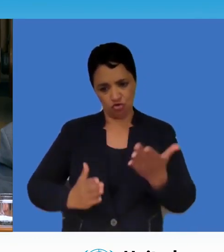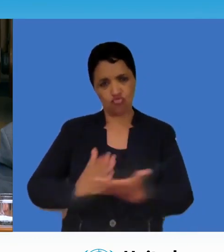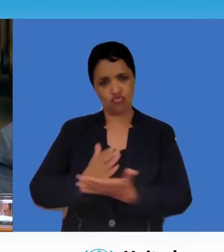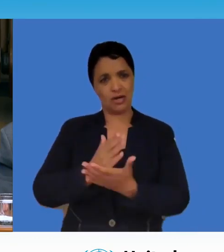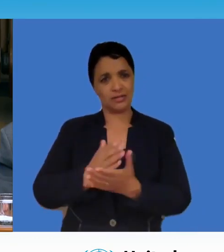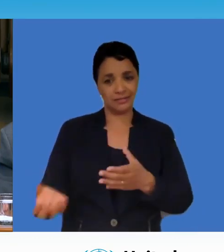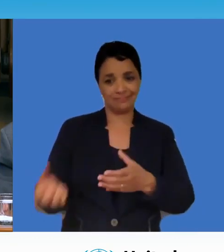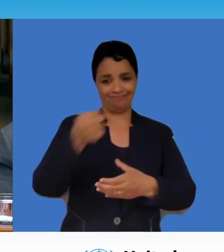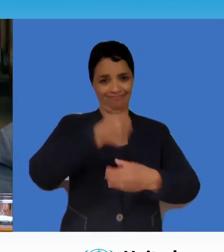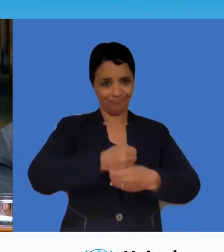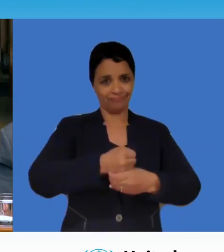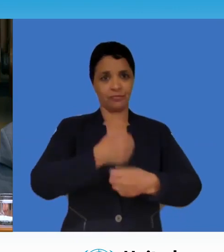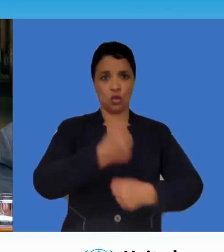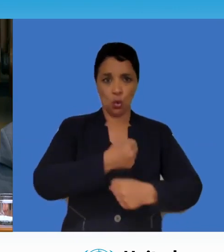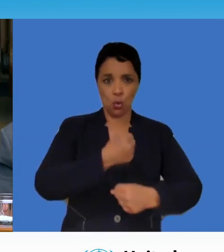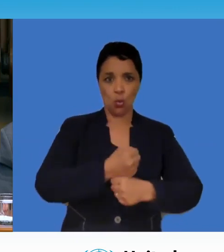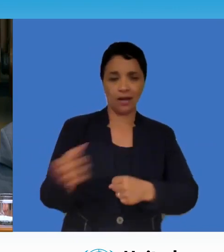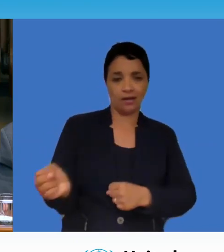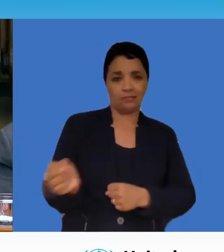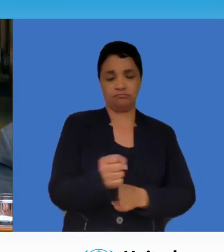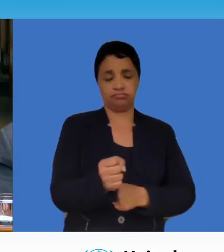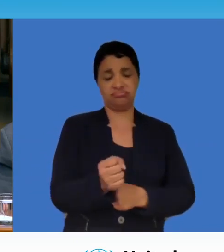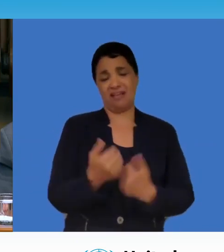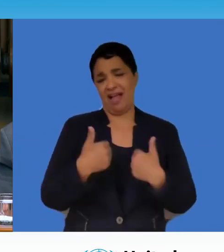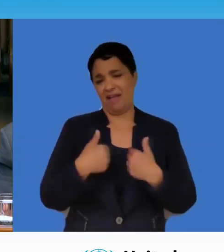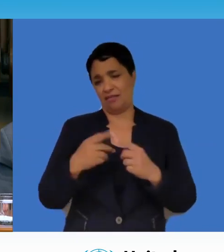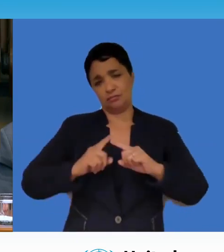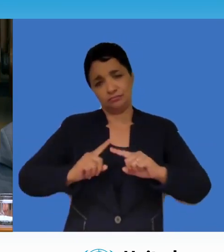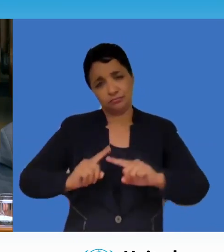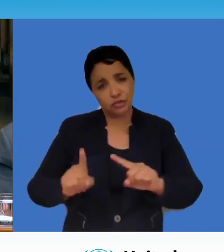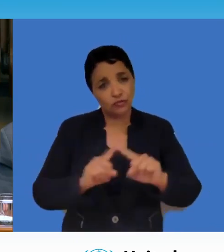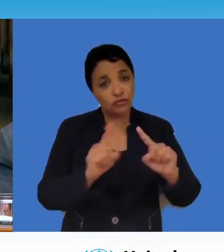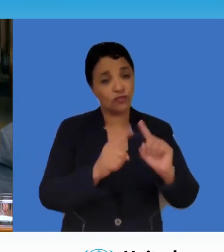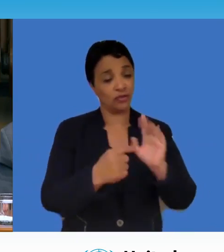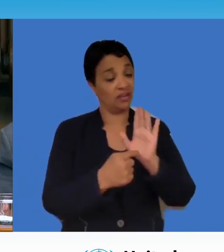with disabilities in in in the world of work and obviously we've heard various examples on